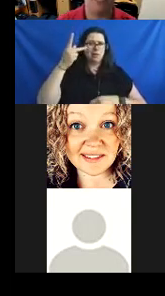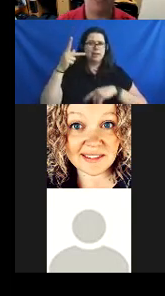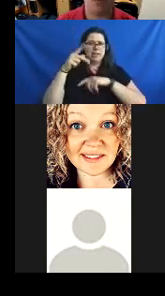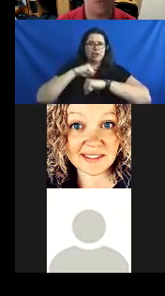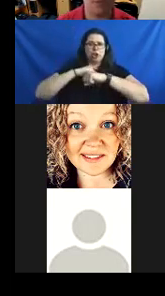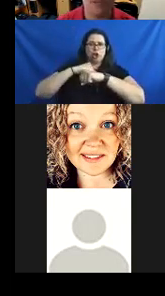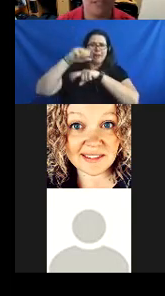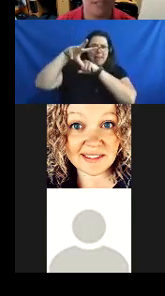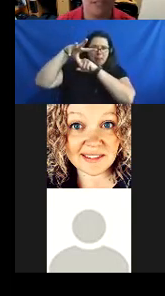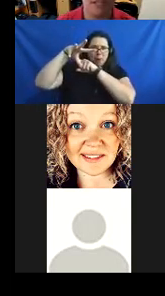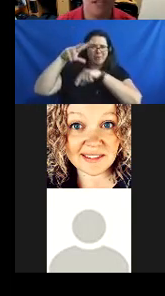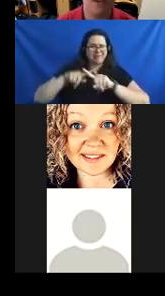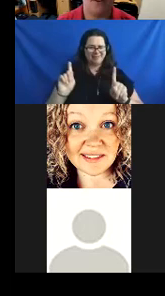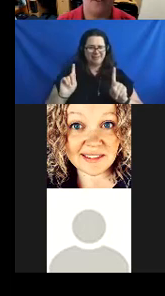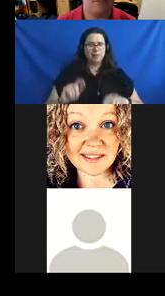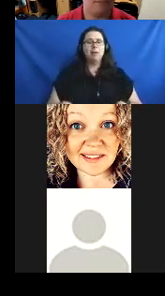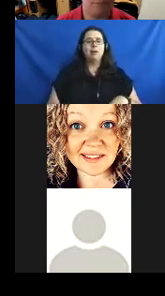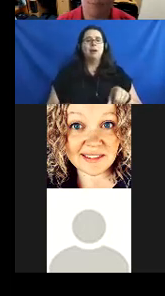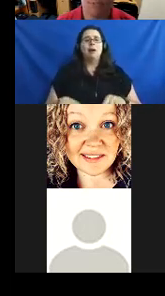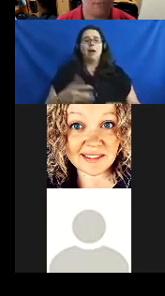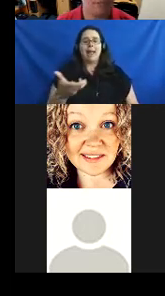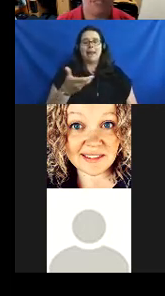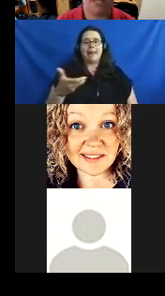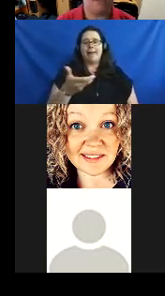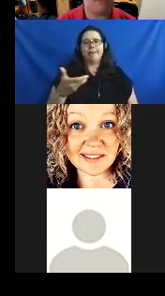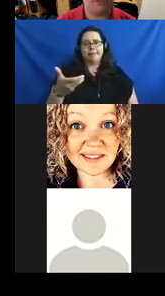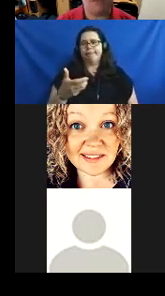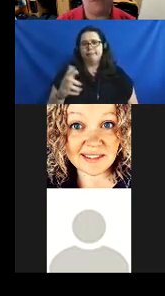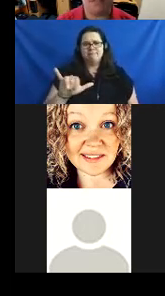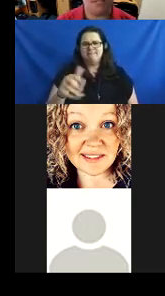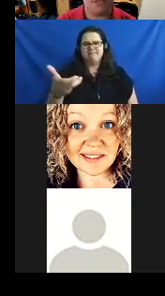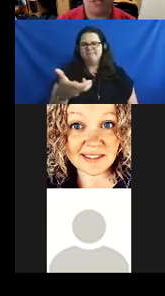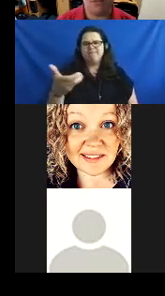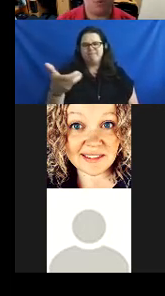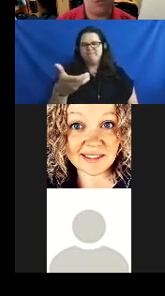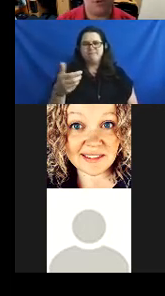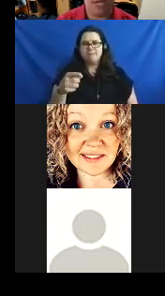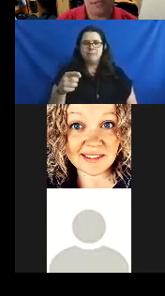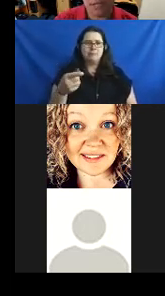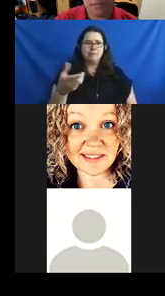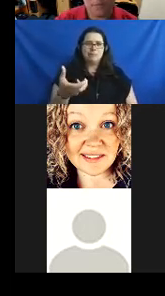HANDHELD PORTABLE DEVICES ARE DEVICES THAT YOU CAN HOLD IN YOUR HAND.